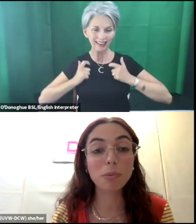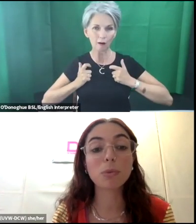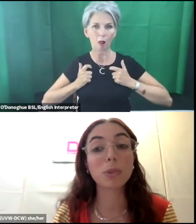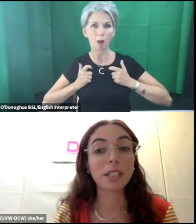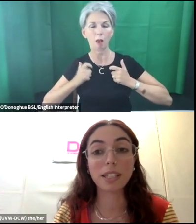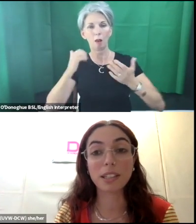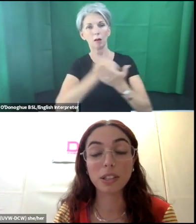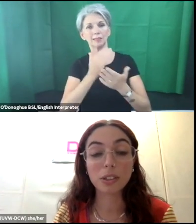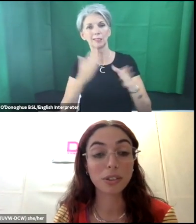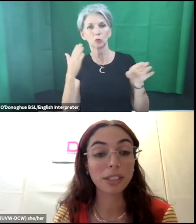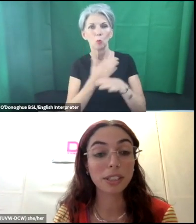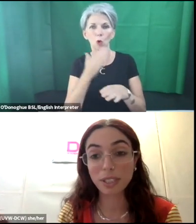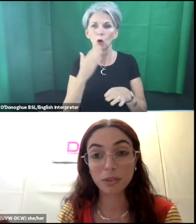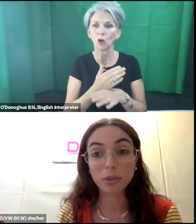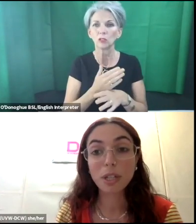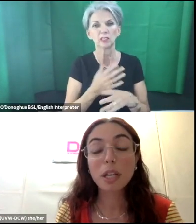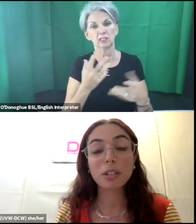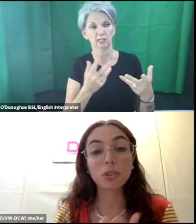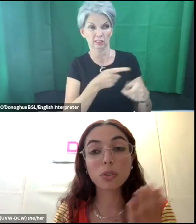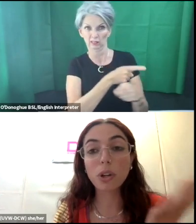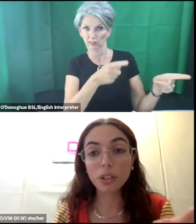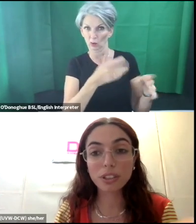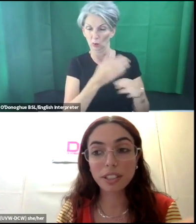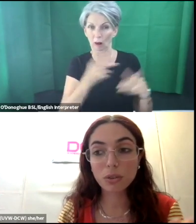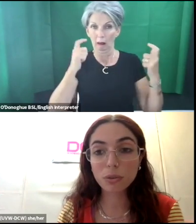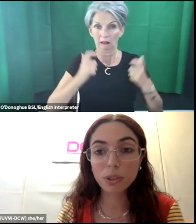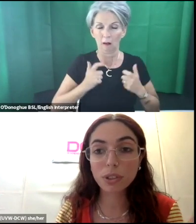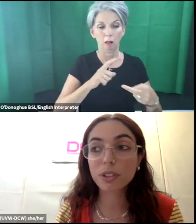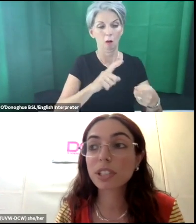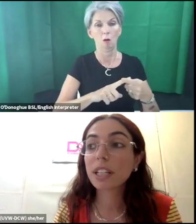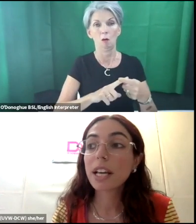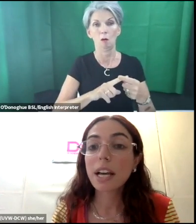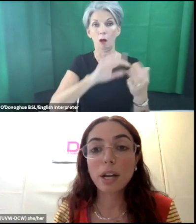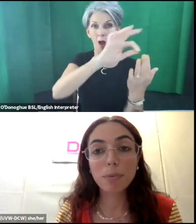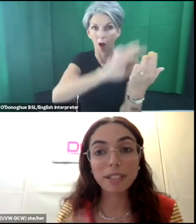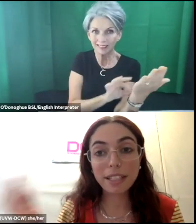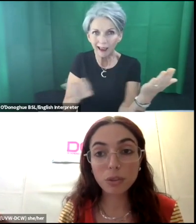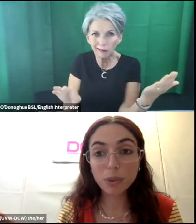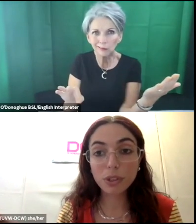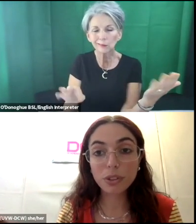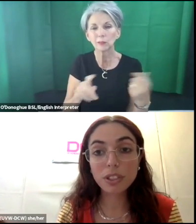people working in the legal sector, there's also Architectural Workers, Sex Workers,